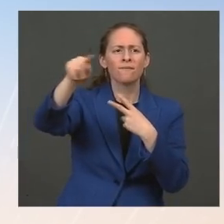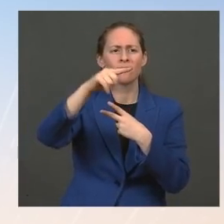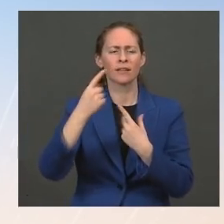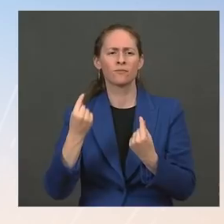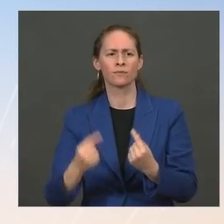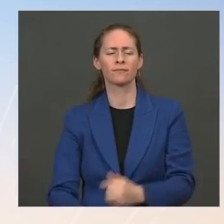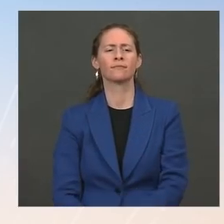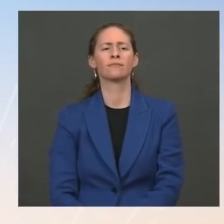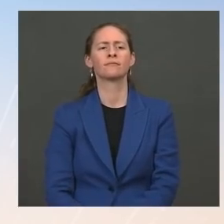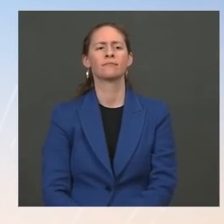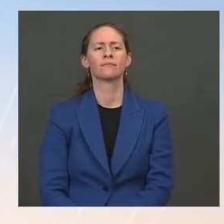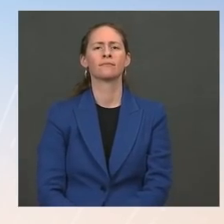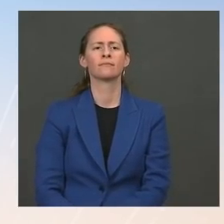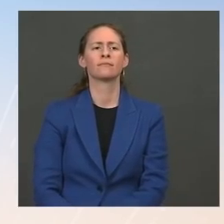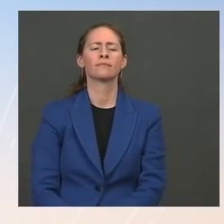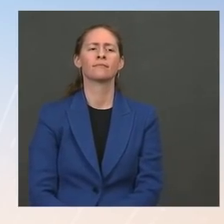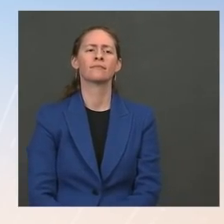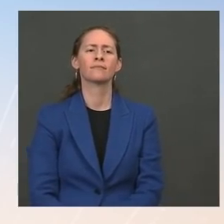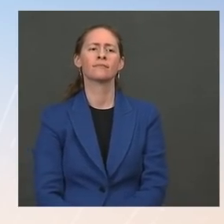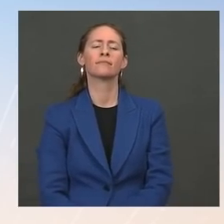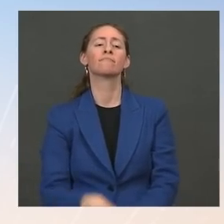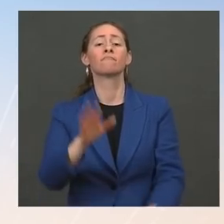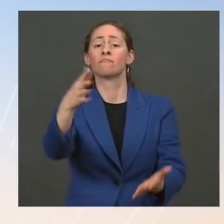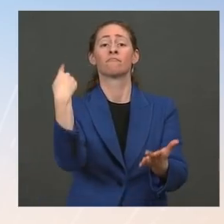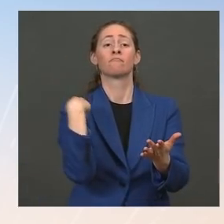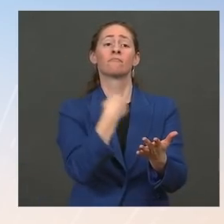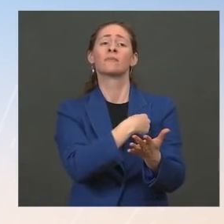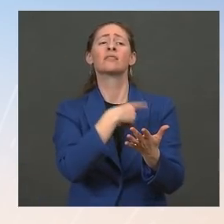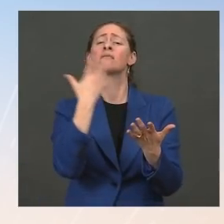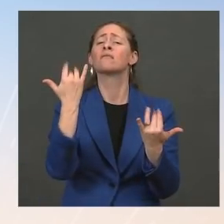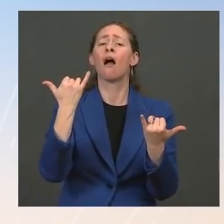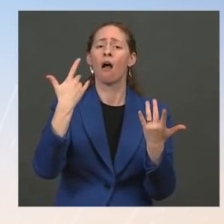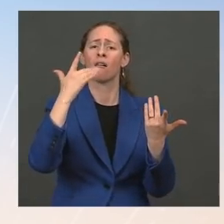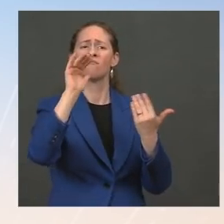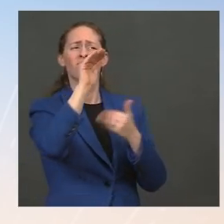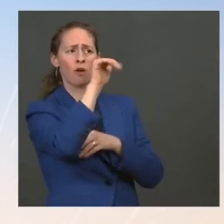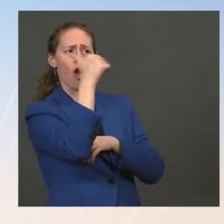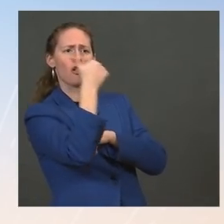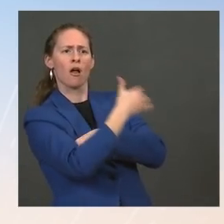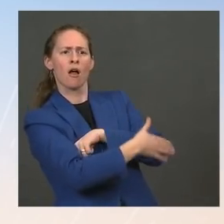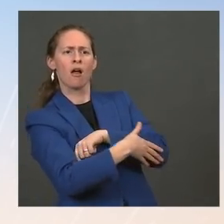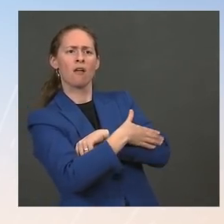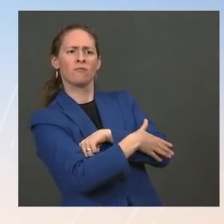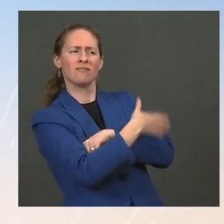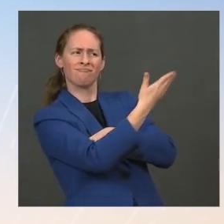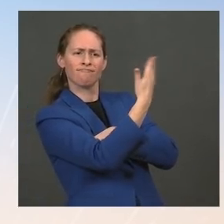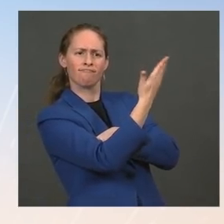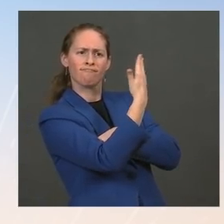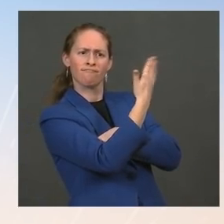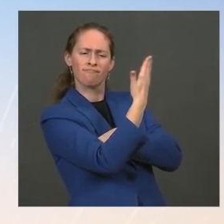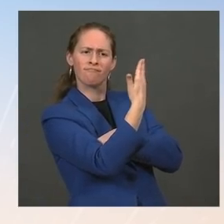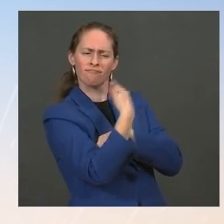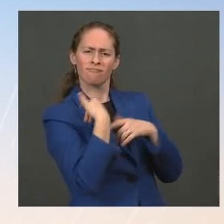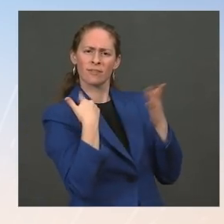in any of their policy maneuvers. But I don't have any additional concerns to express today. The Press: Thank you. Ms. Psaki: Go ahead. The Press: A few on Omicron,